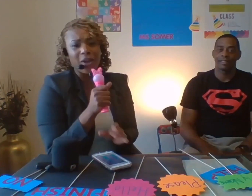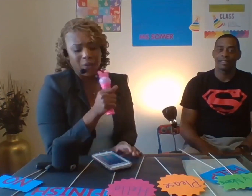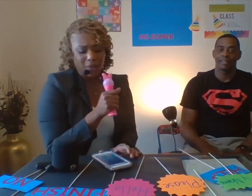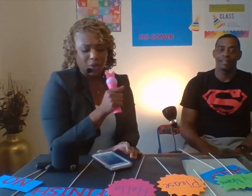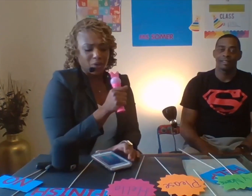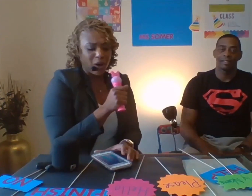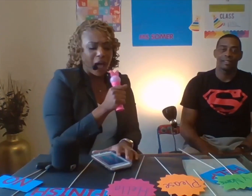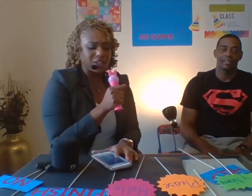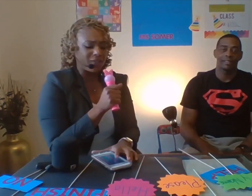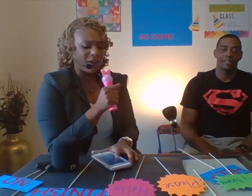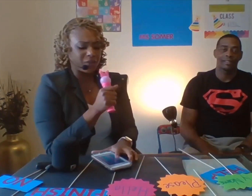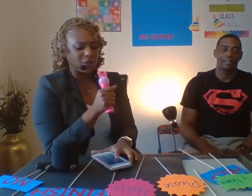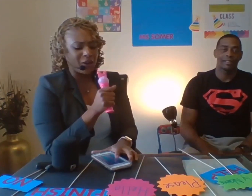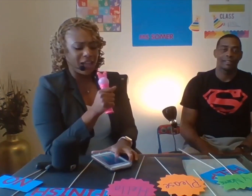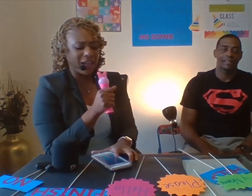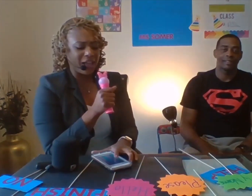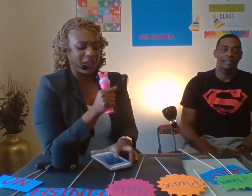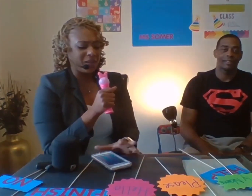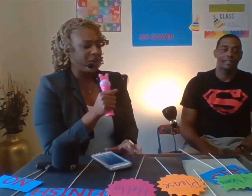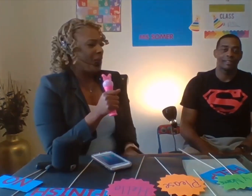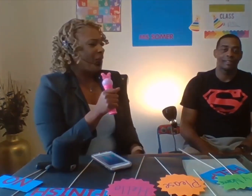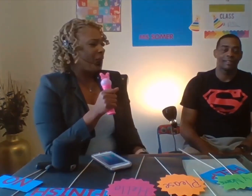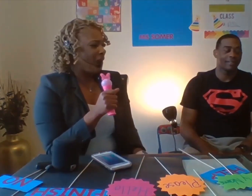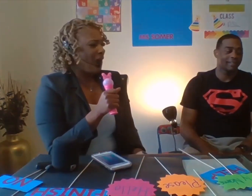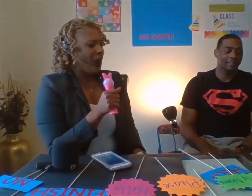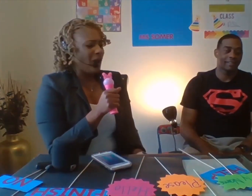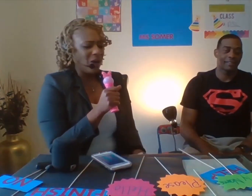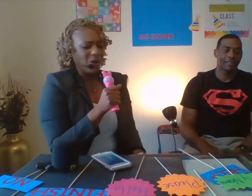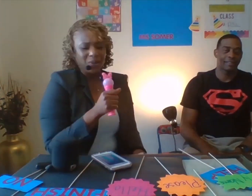from the garage give it up for Jordan